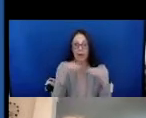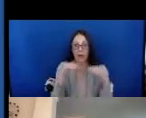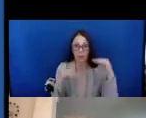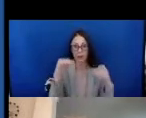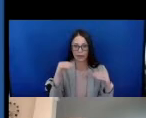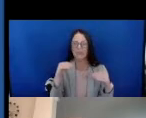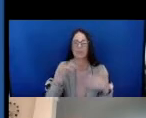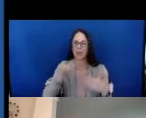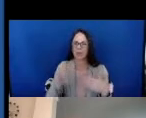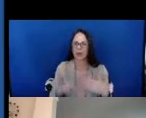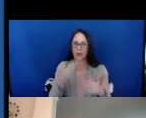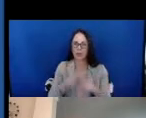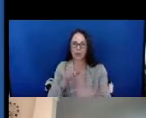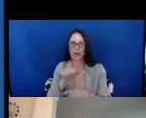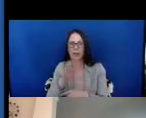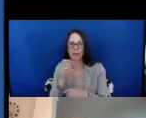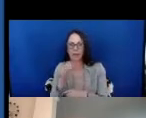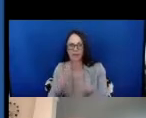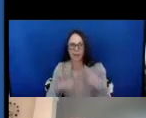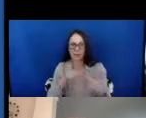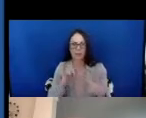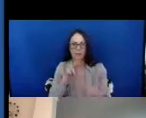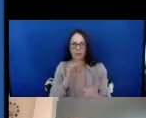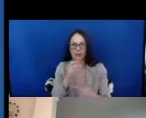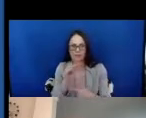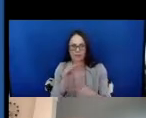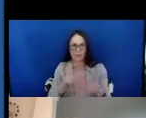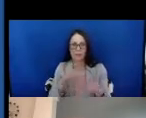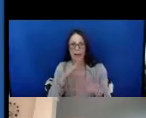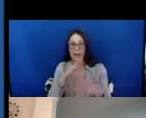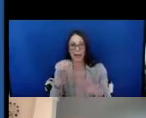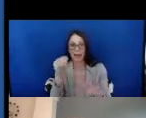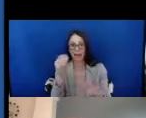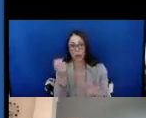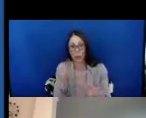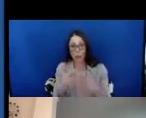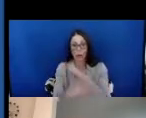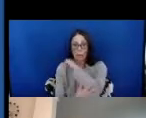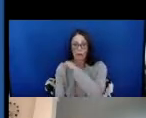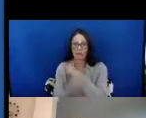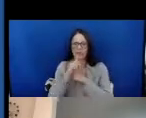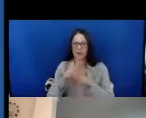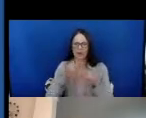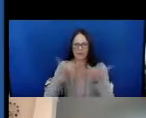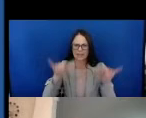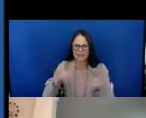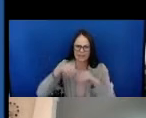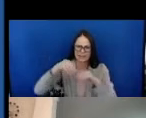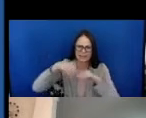able ism racism and or poverty are systemic avoidable and unfair.